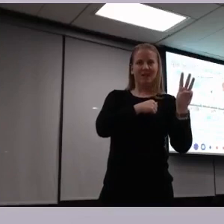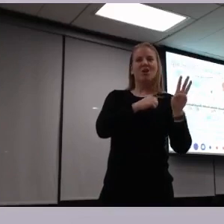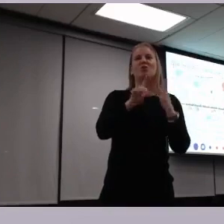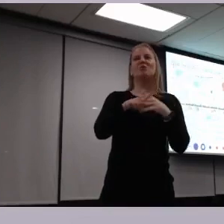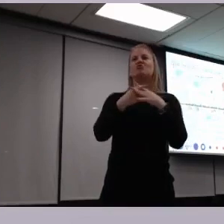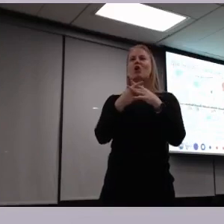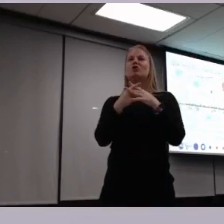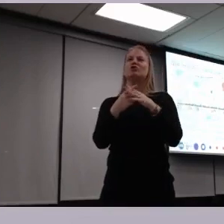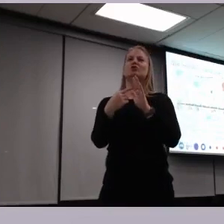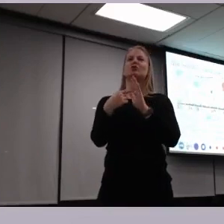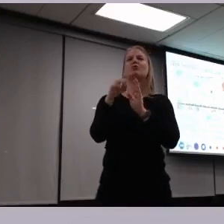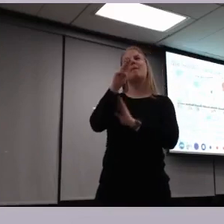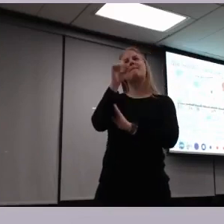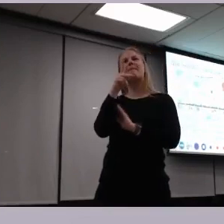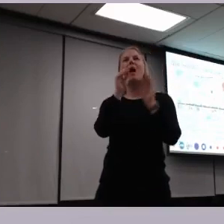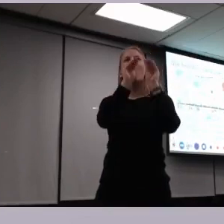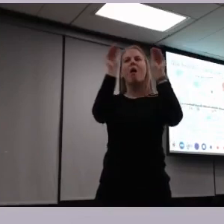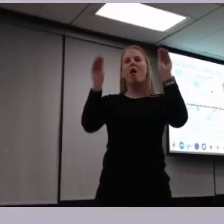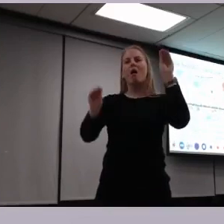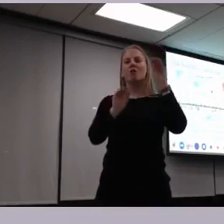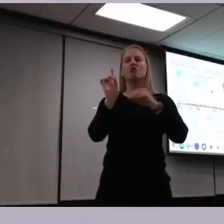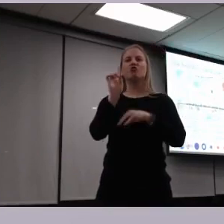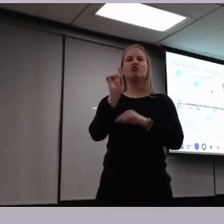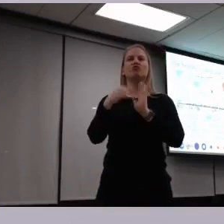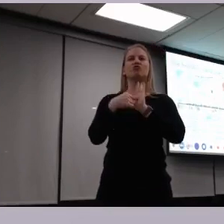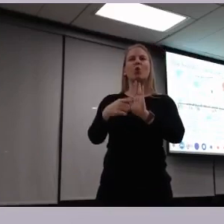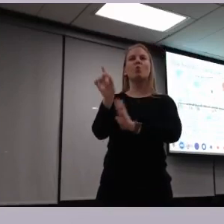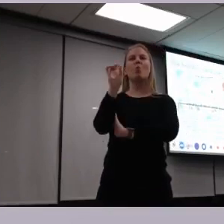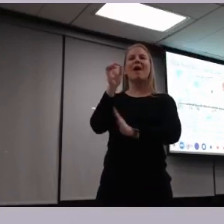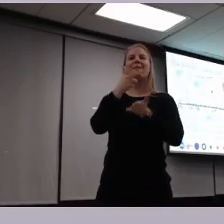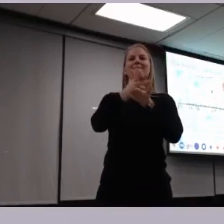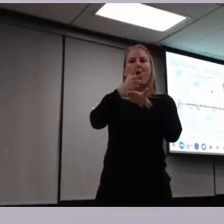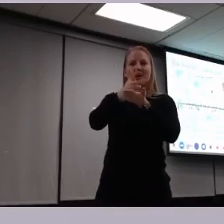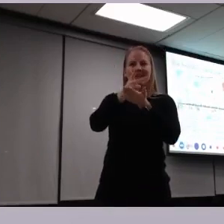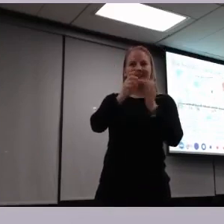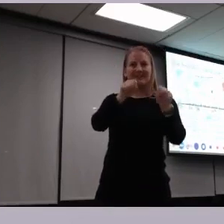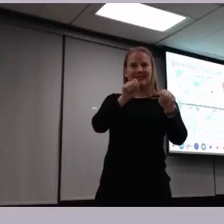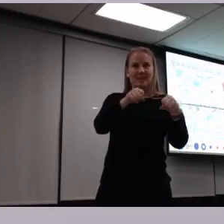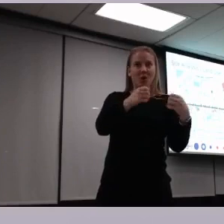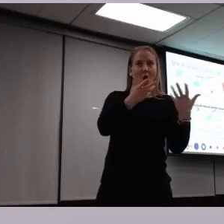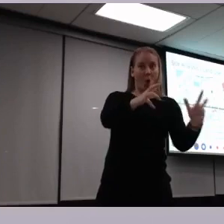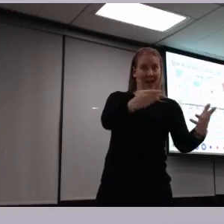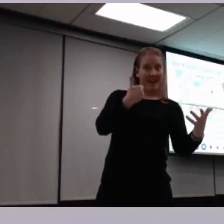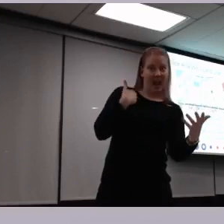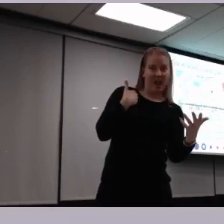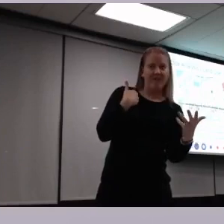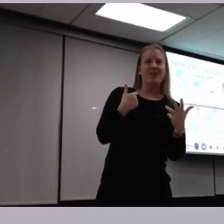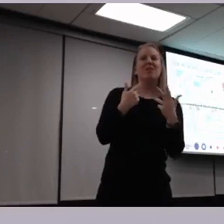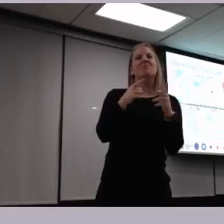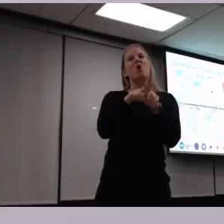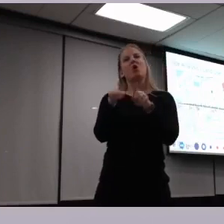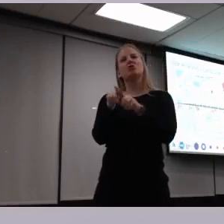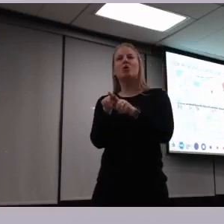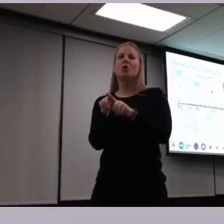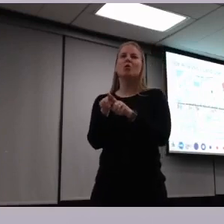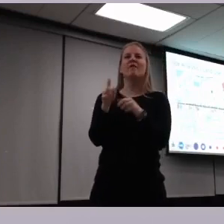That will start to tell you the existing parking capacity that you have, as well as start to define some of those traffic patterns.